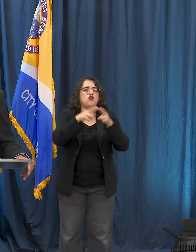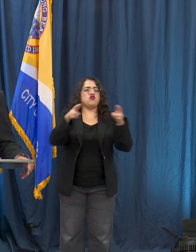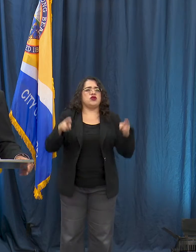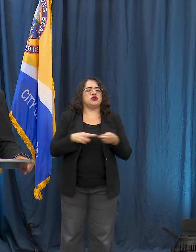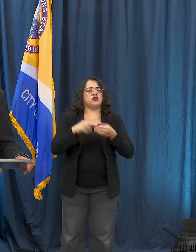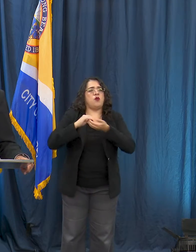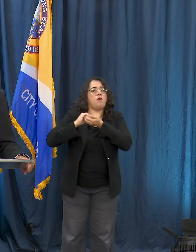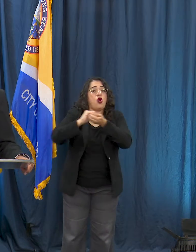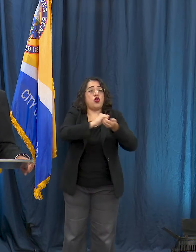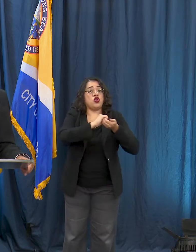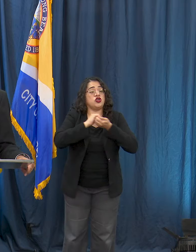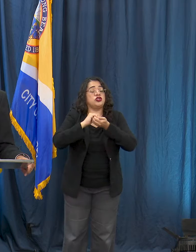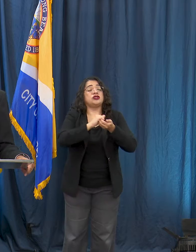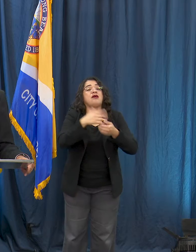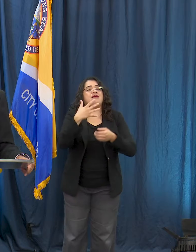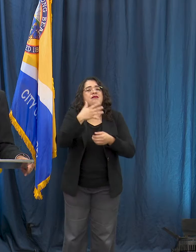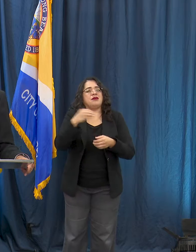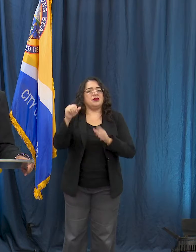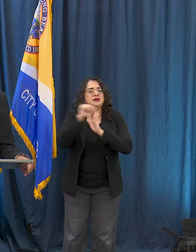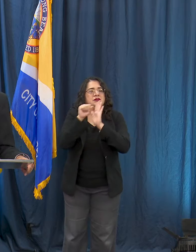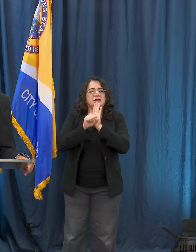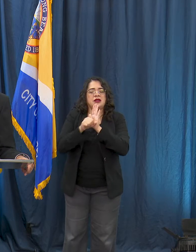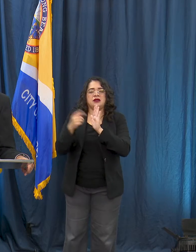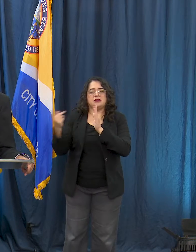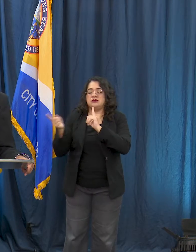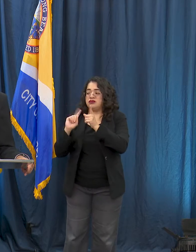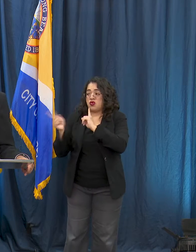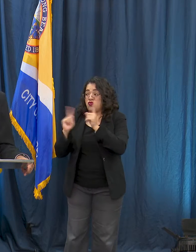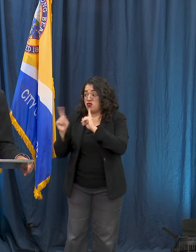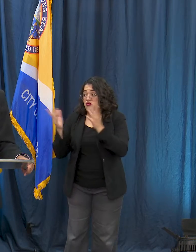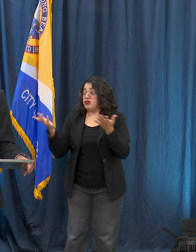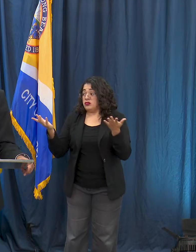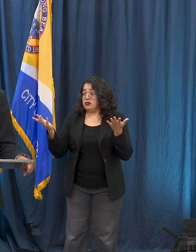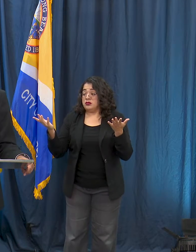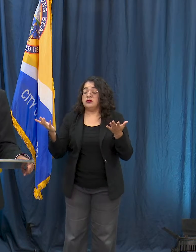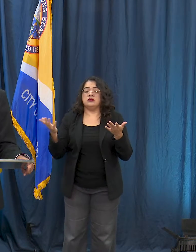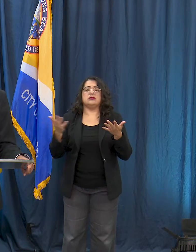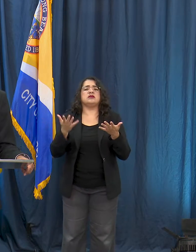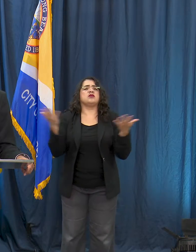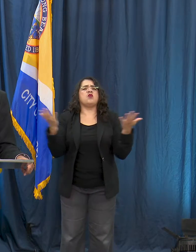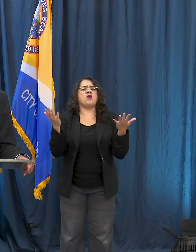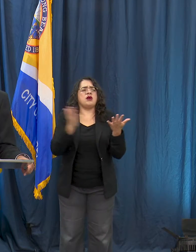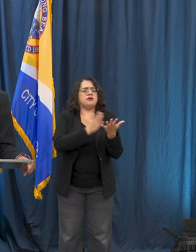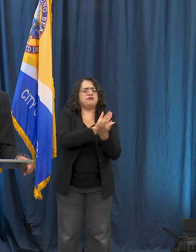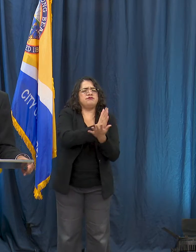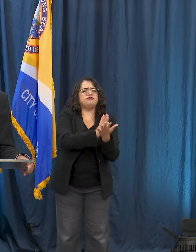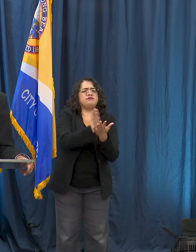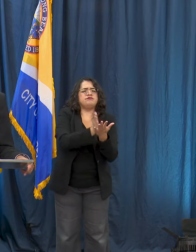to see where Long Beach is going to end up on these different industries. We expect to have